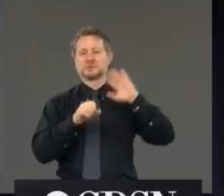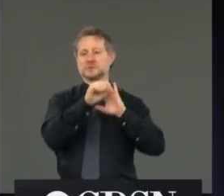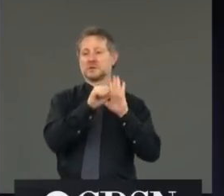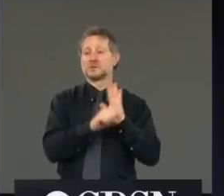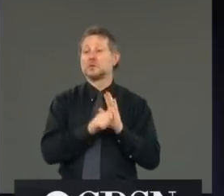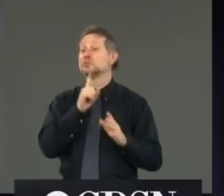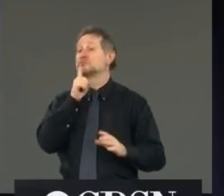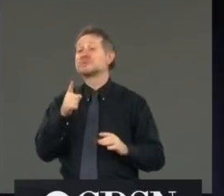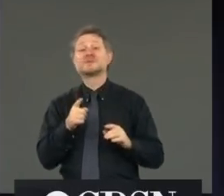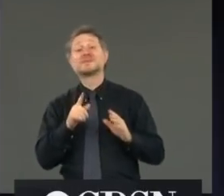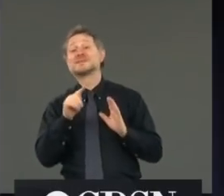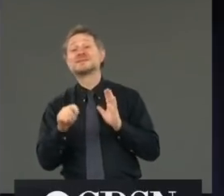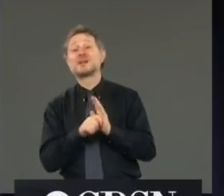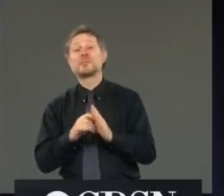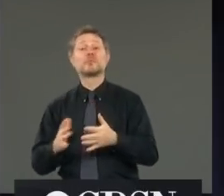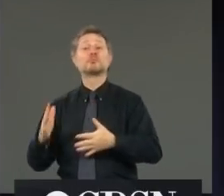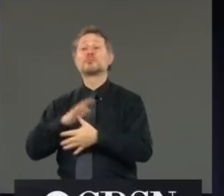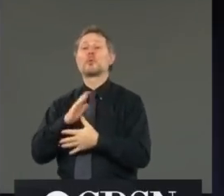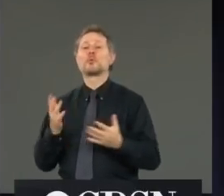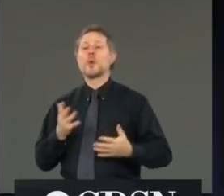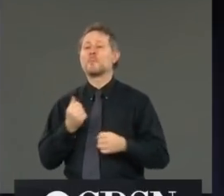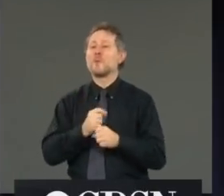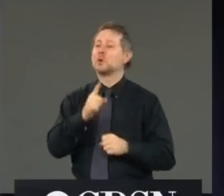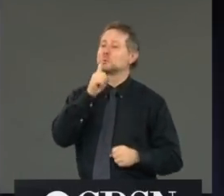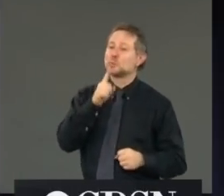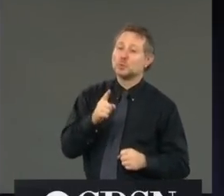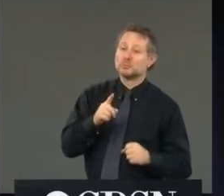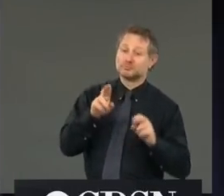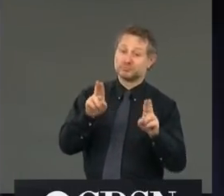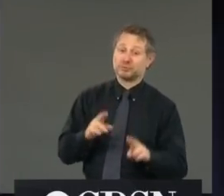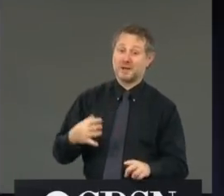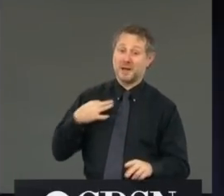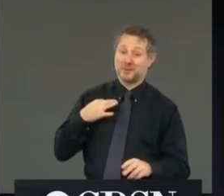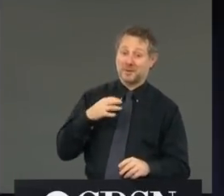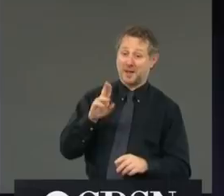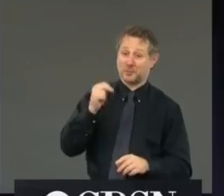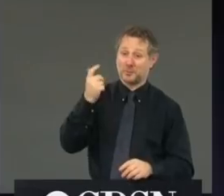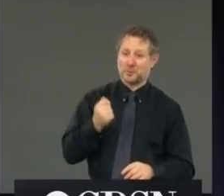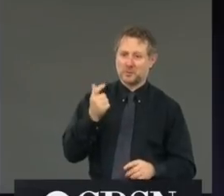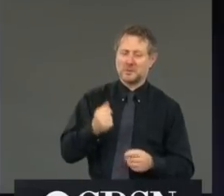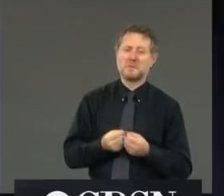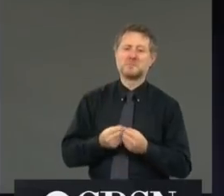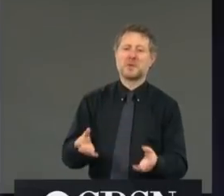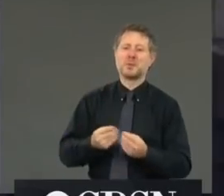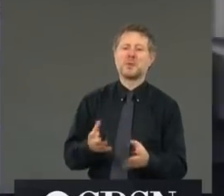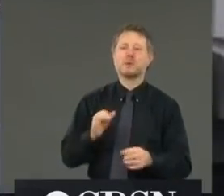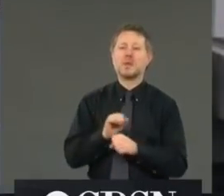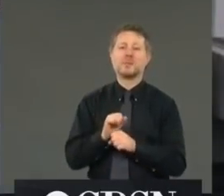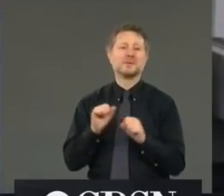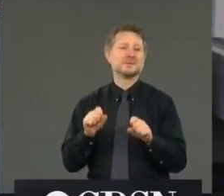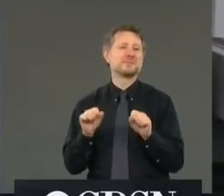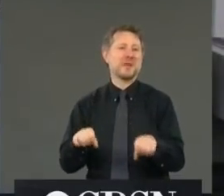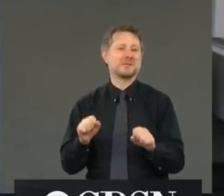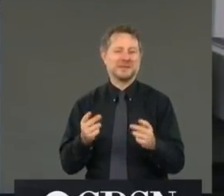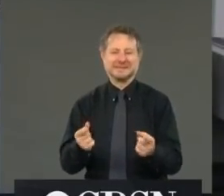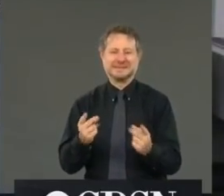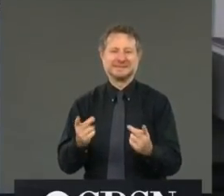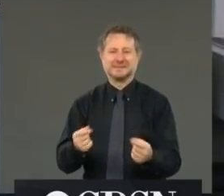WORKERS. THE VAST MAJORITY OF THE PRIVATE CONTRACTORS ARE USING NEW YORK STATE EMPLOYEES, SOME